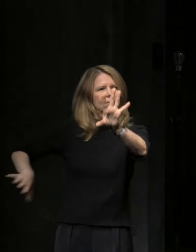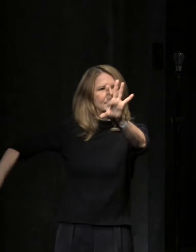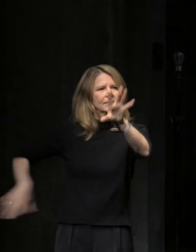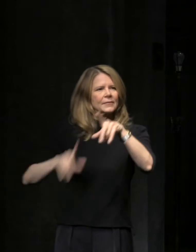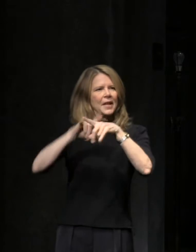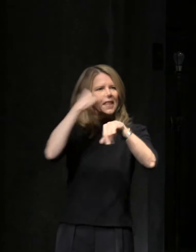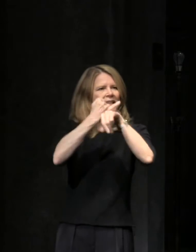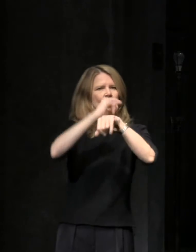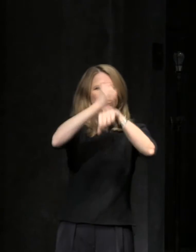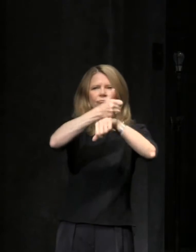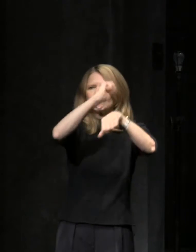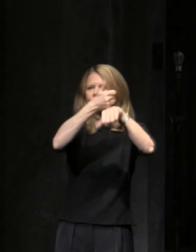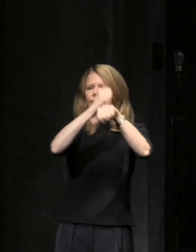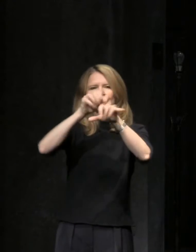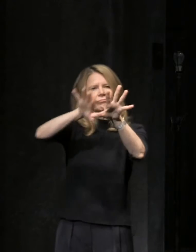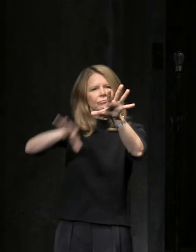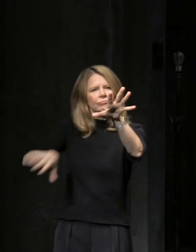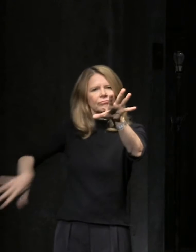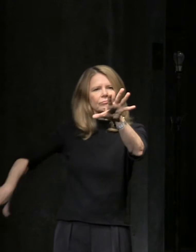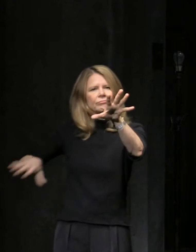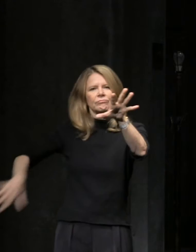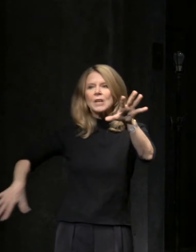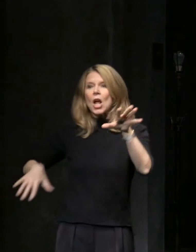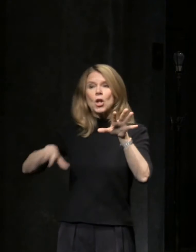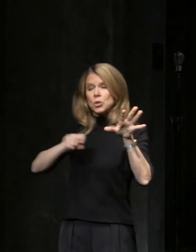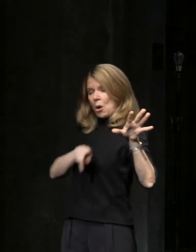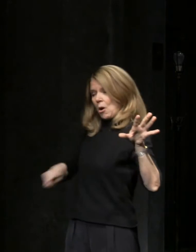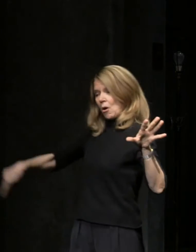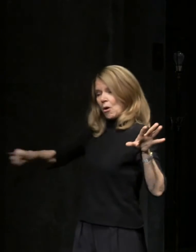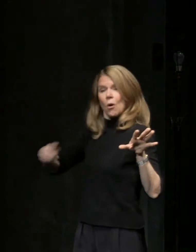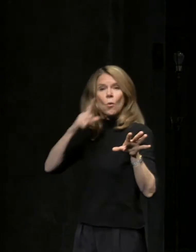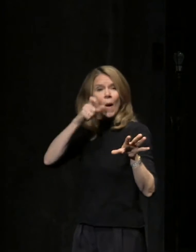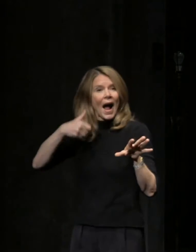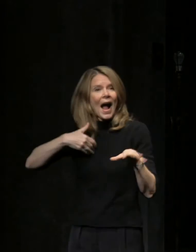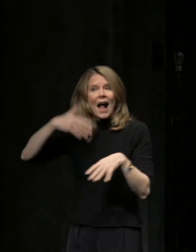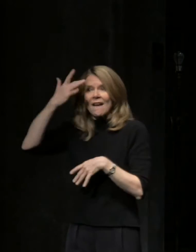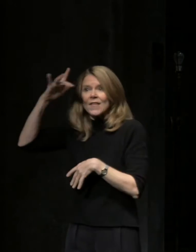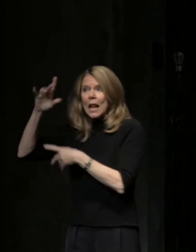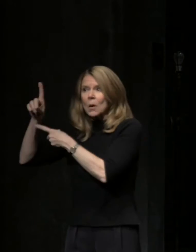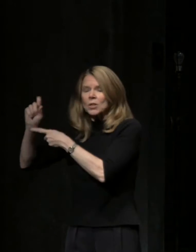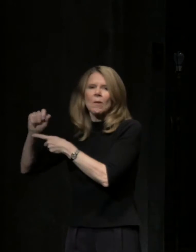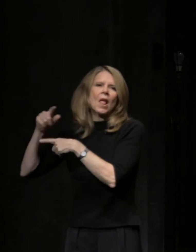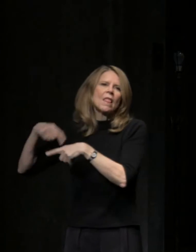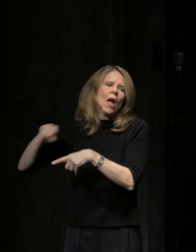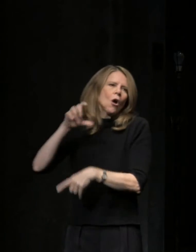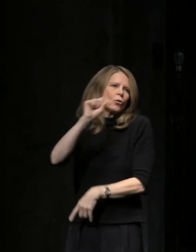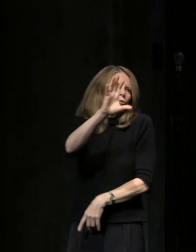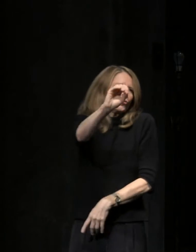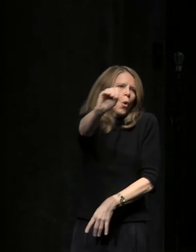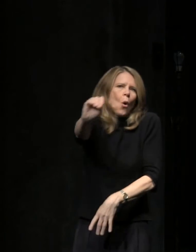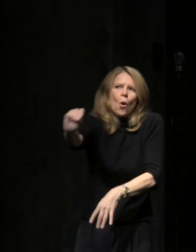model. The idea that people who had intellectual challenges were so different that they could